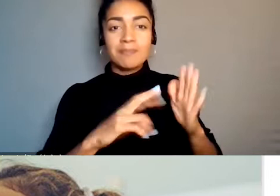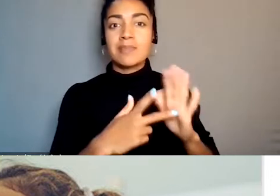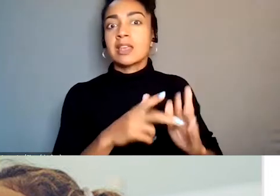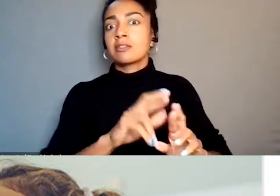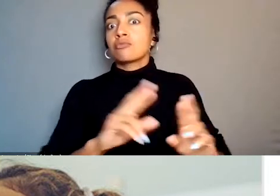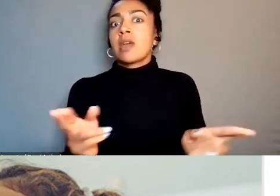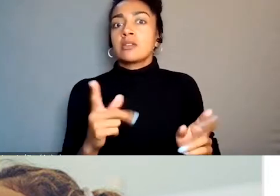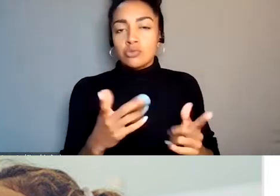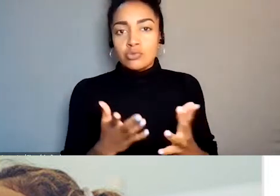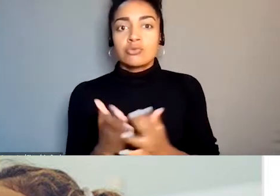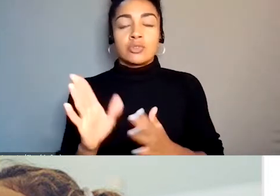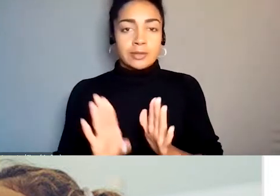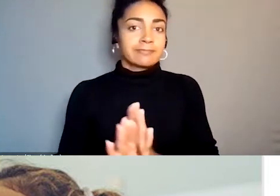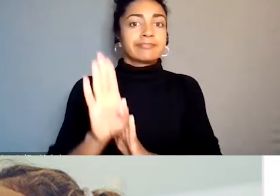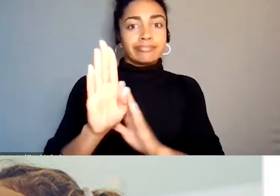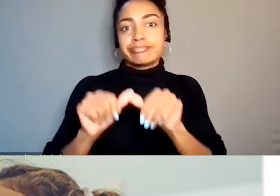We recognize that adolescent girls face a unique set of barriers to accessing, quality learning opportunities, including safety health, and social bias in their communities